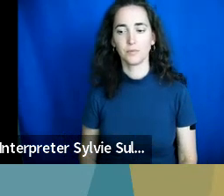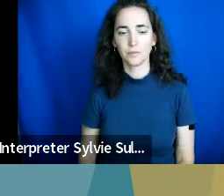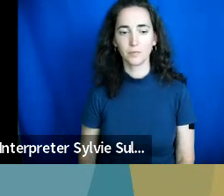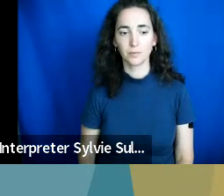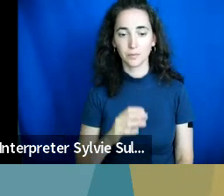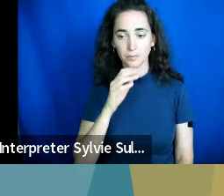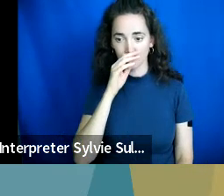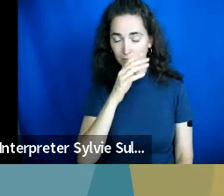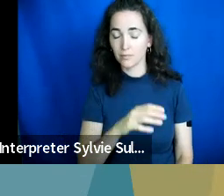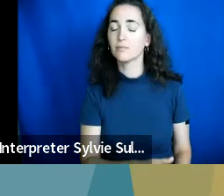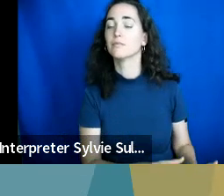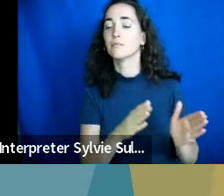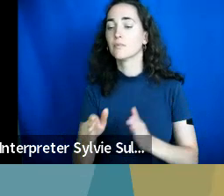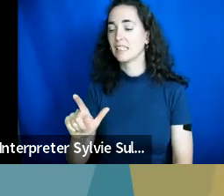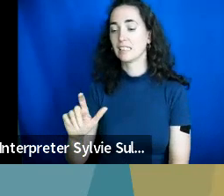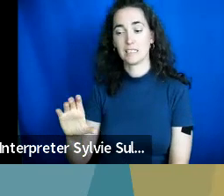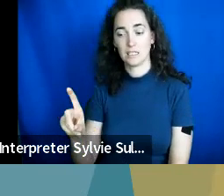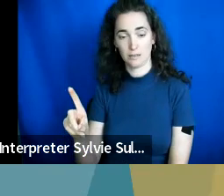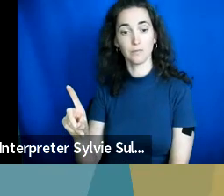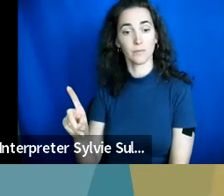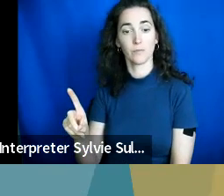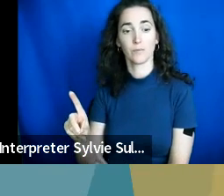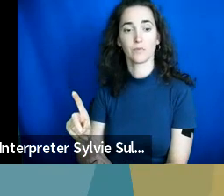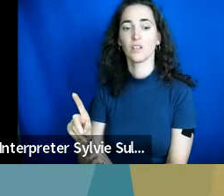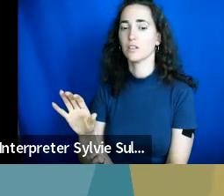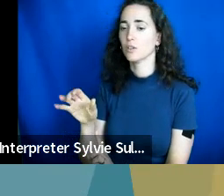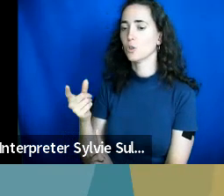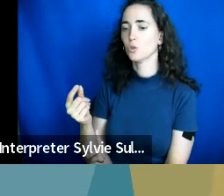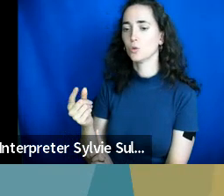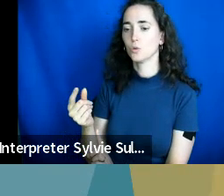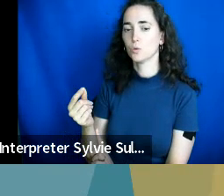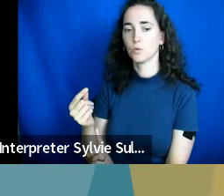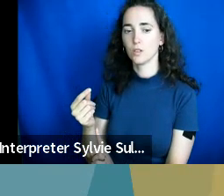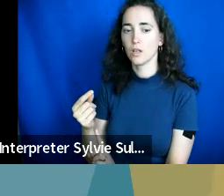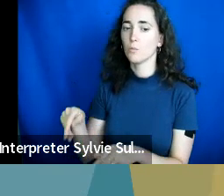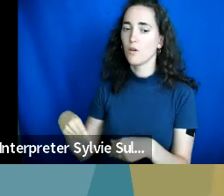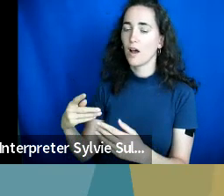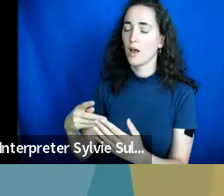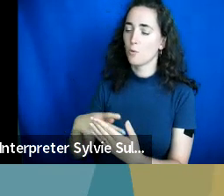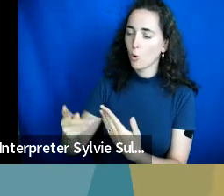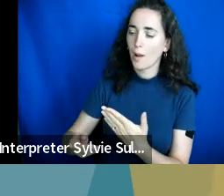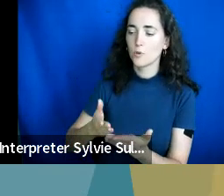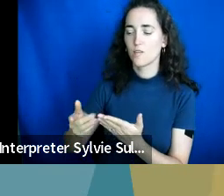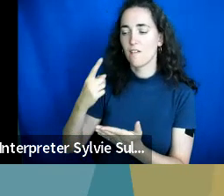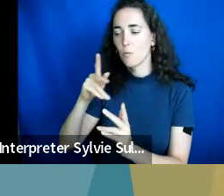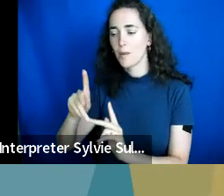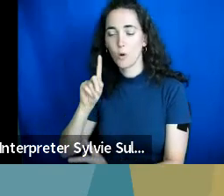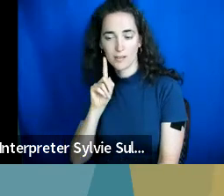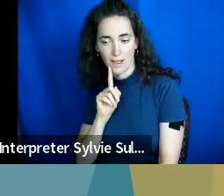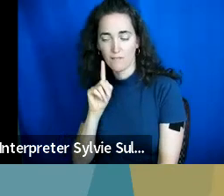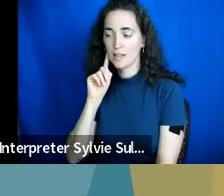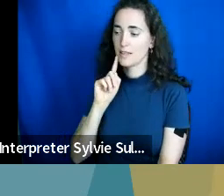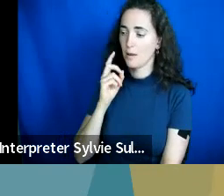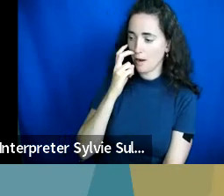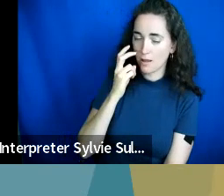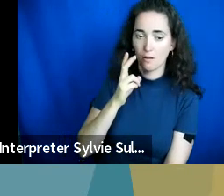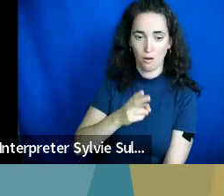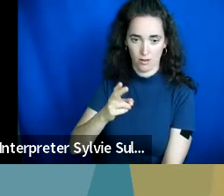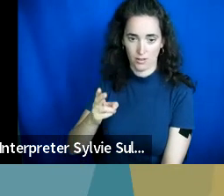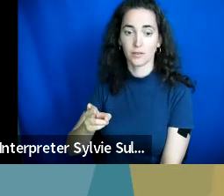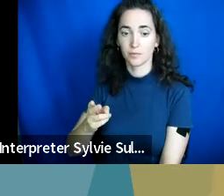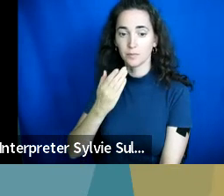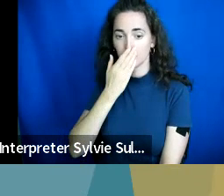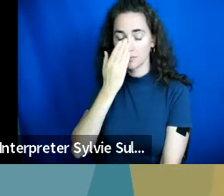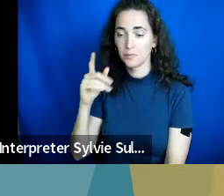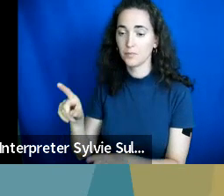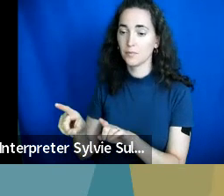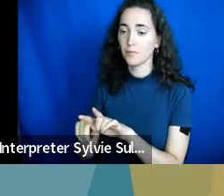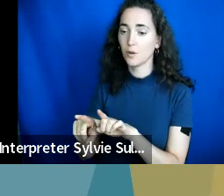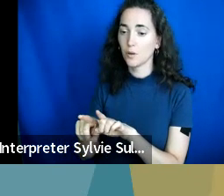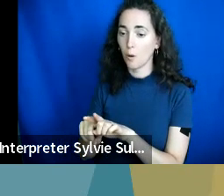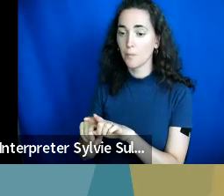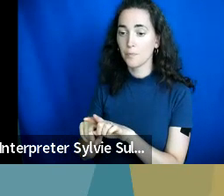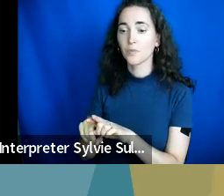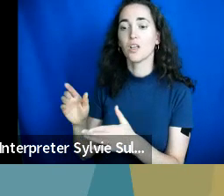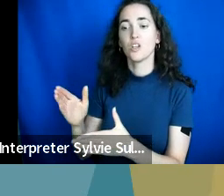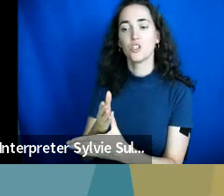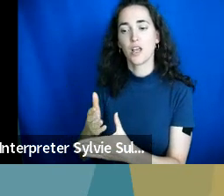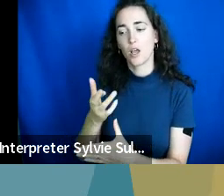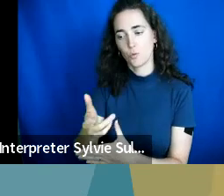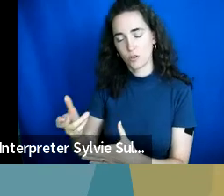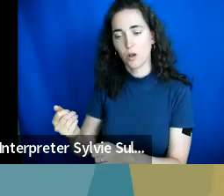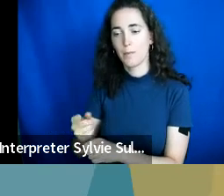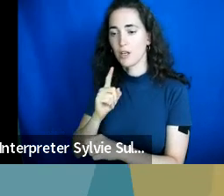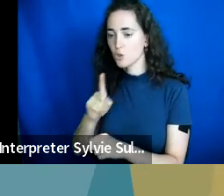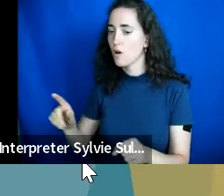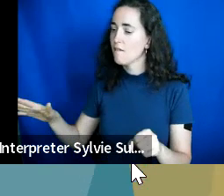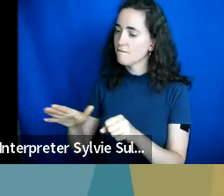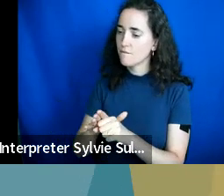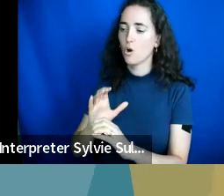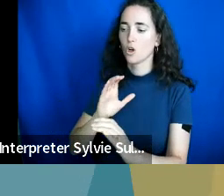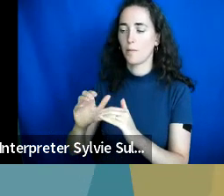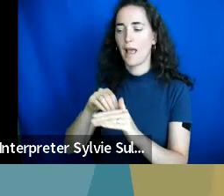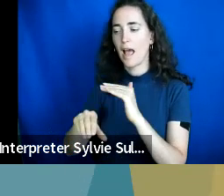The Louisiana Commission for the desk specifically provides the programs and services to people who are deaf, deaf-blind, and hard of hearing, and also the resources to ensure full communication access to the world around